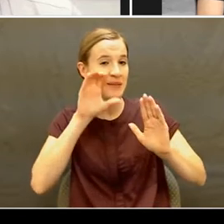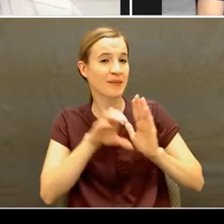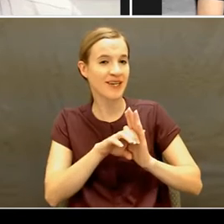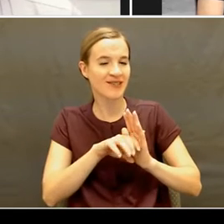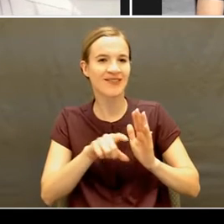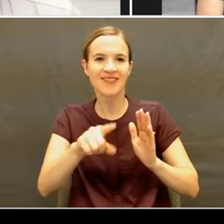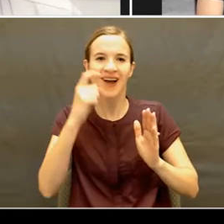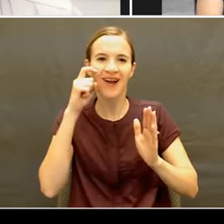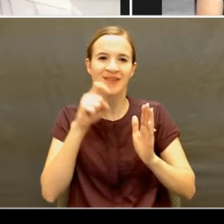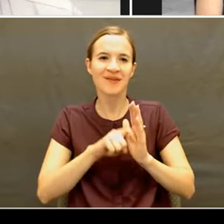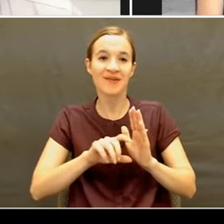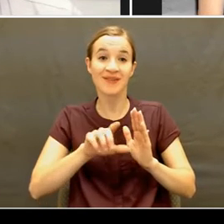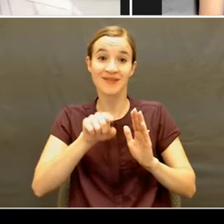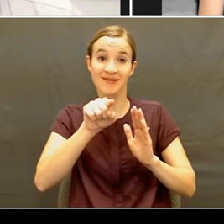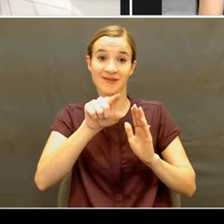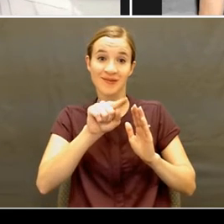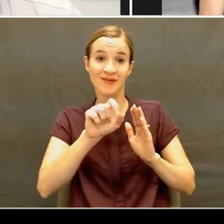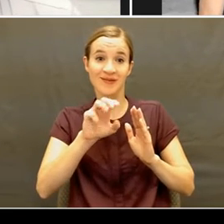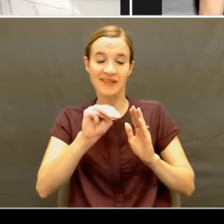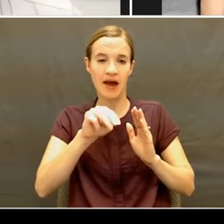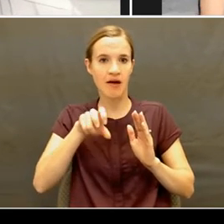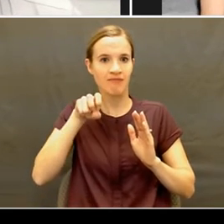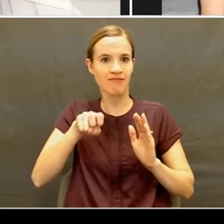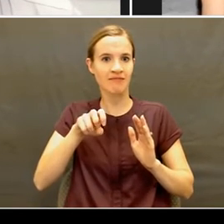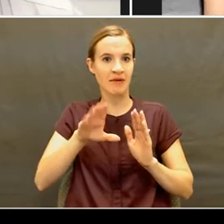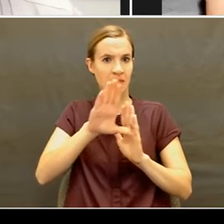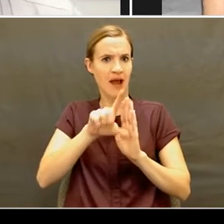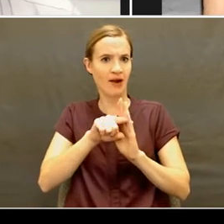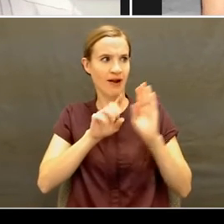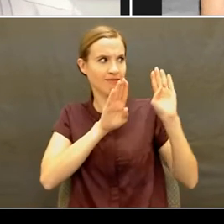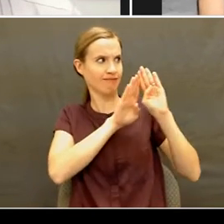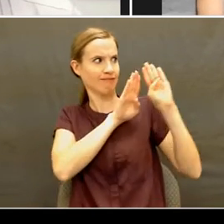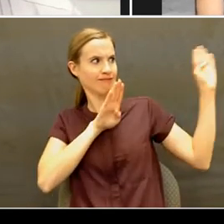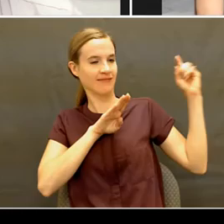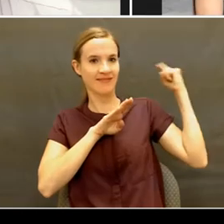gentlemen on the end. One of them says "No one wants nursing homes" it says. And the other one,